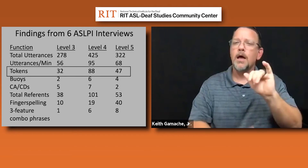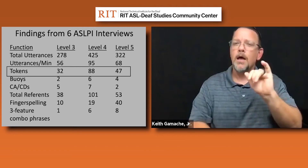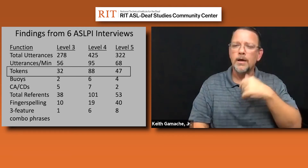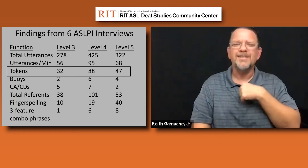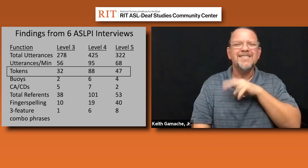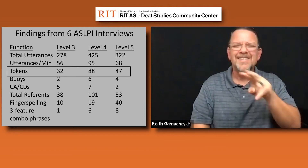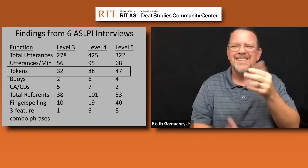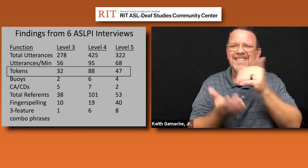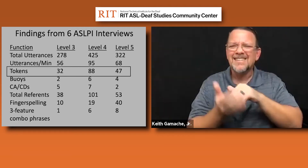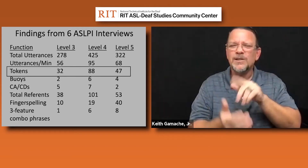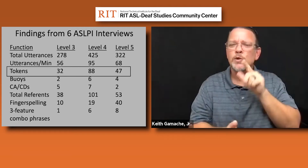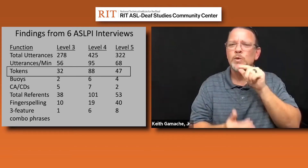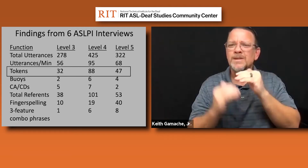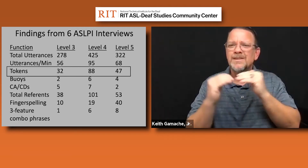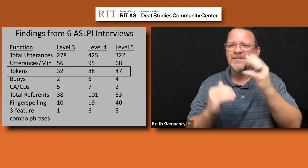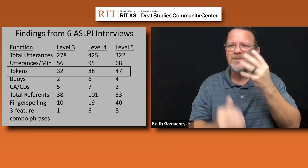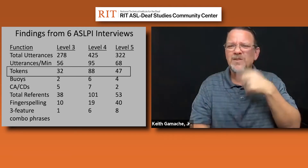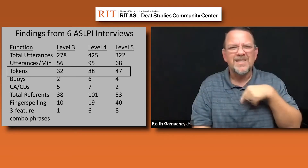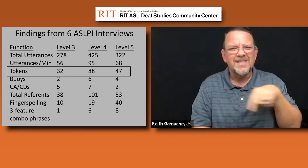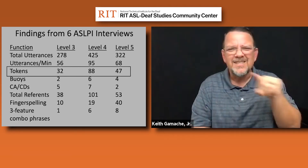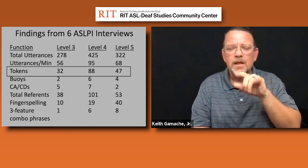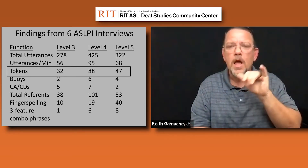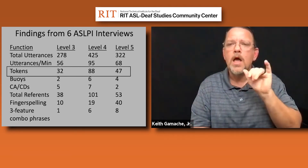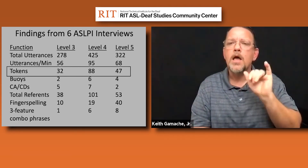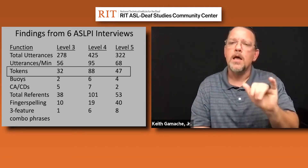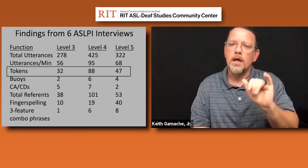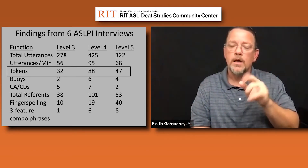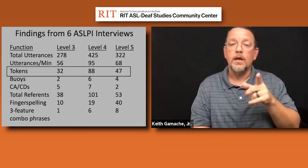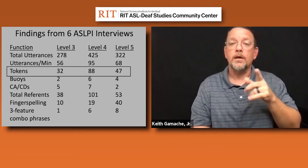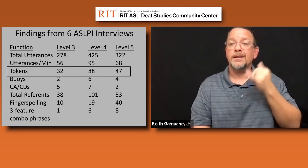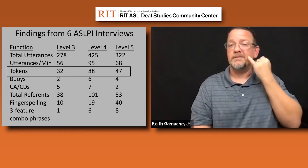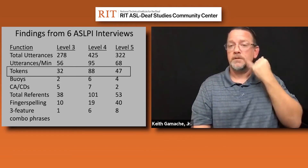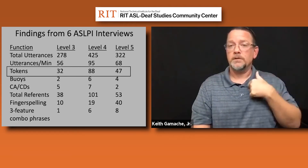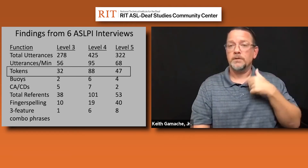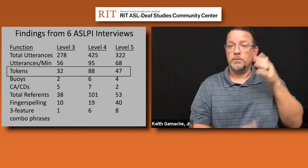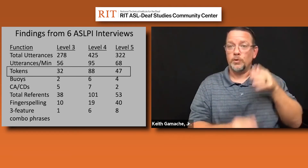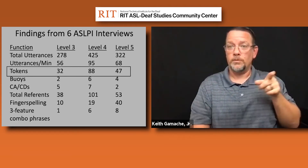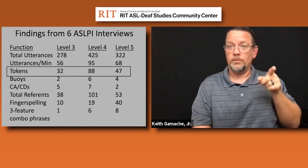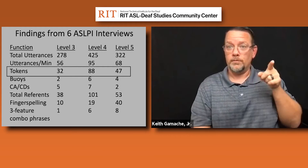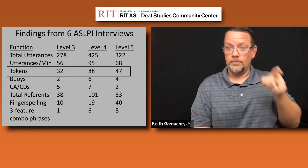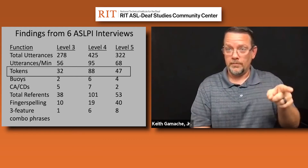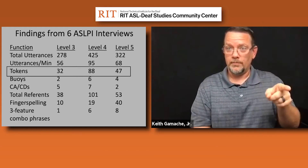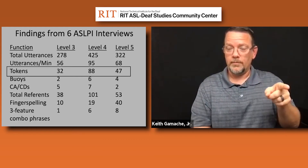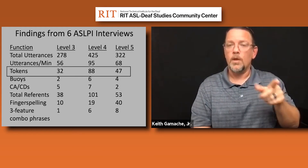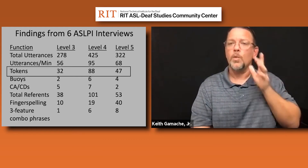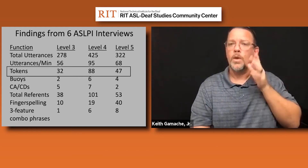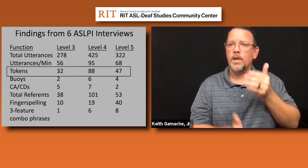That is a token, so then looking at Level 4 users, if I said, you know, this person,